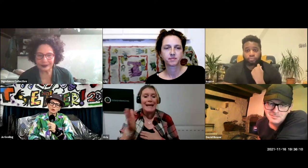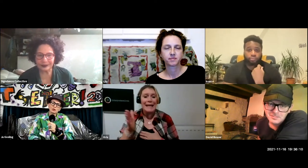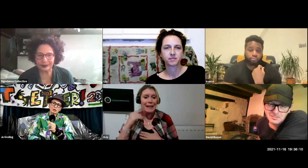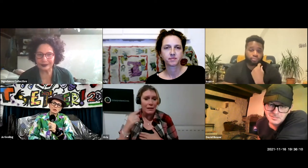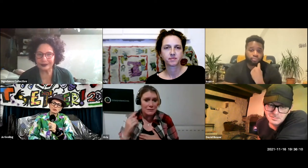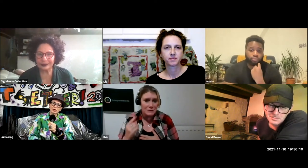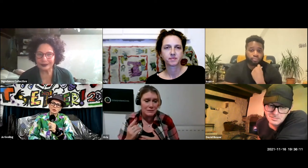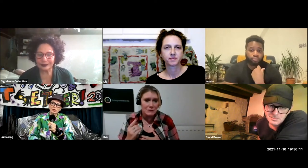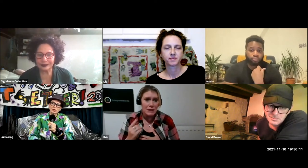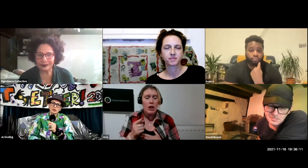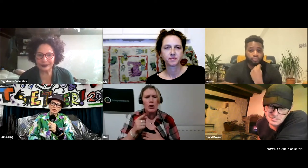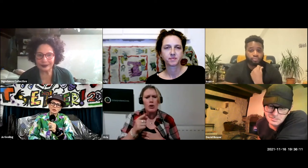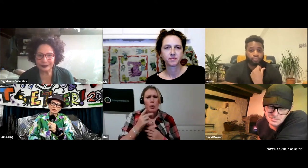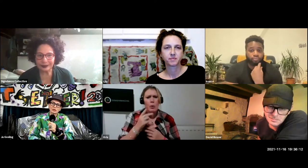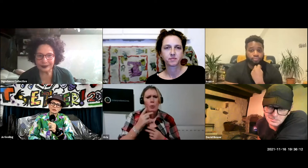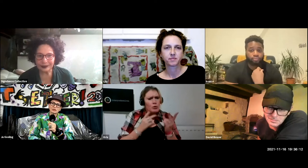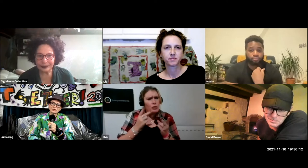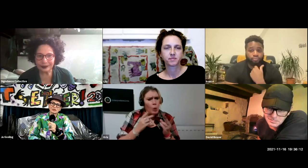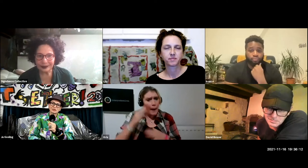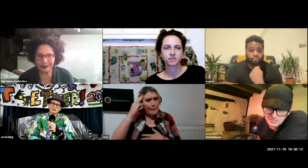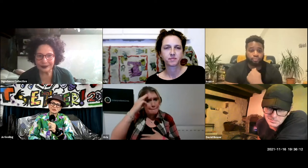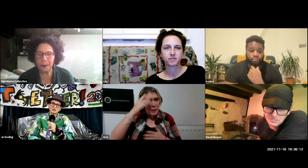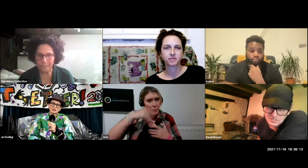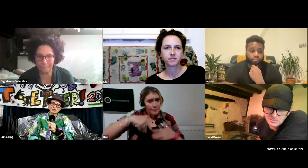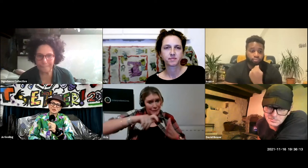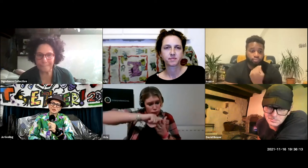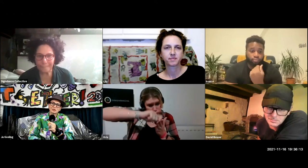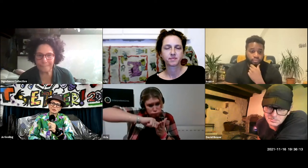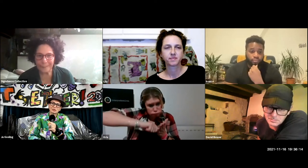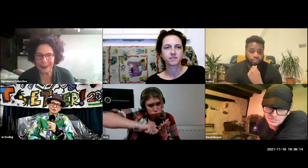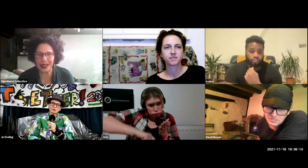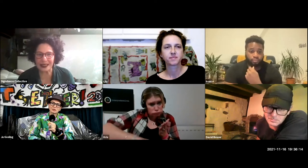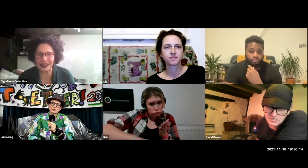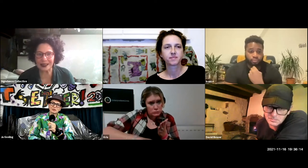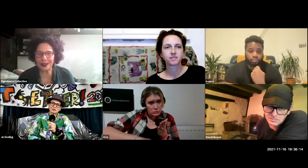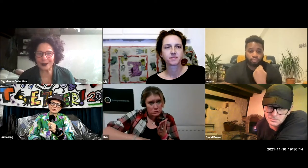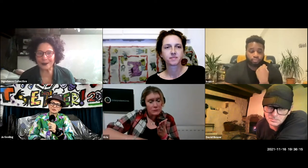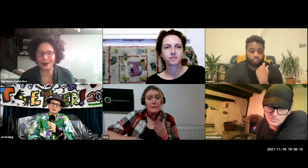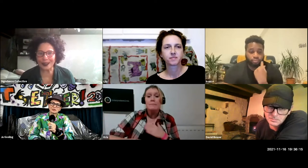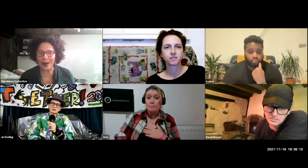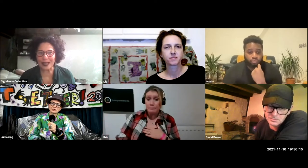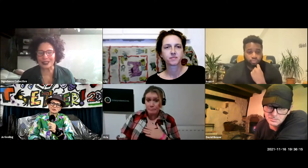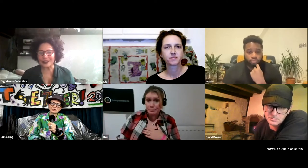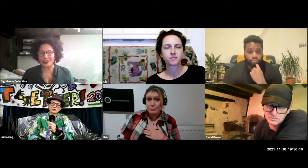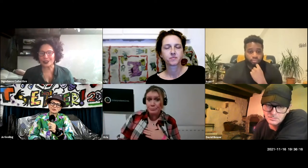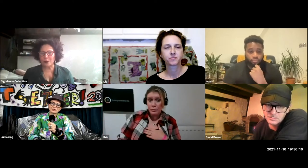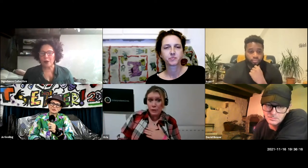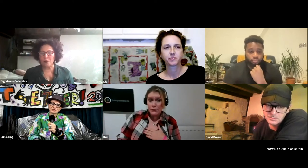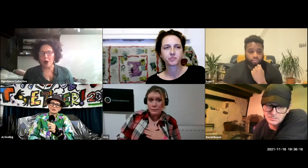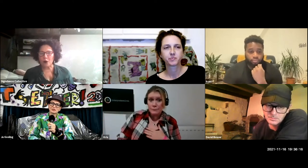lucky and then when we were rehearsing, we decided to go into different windows